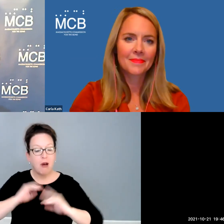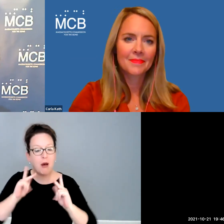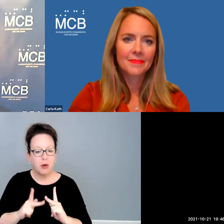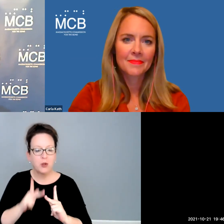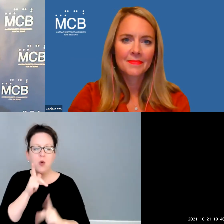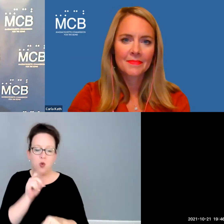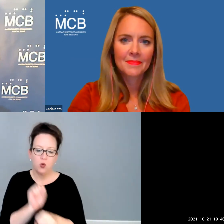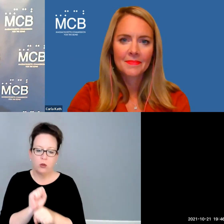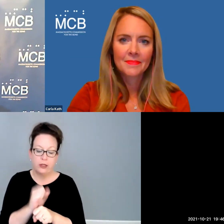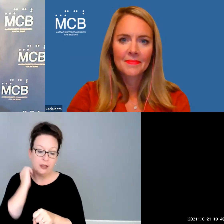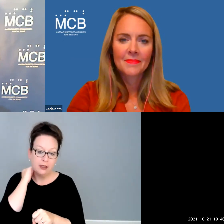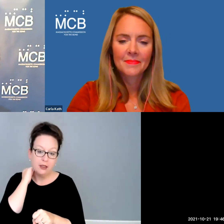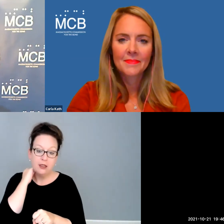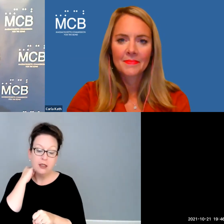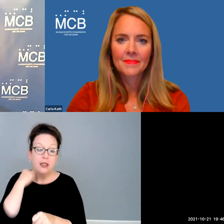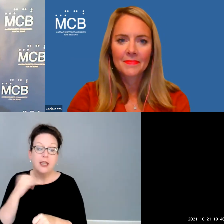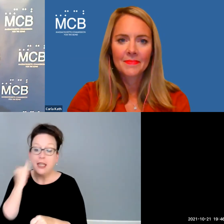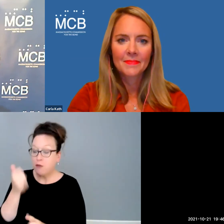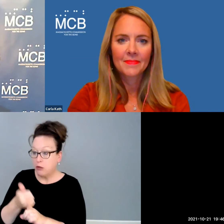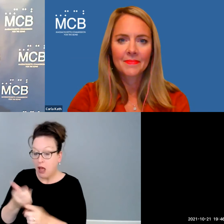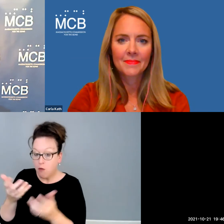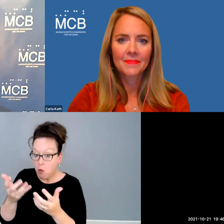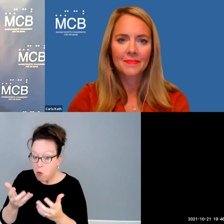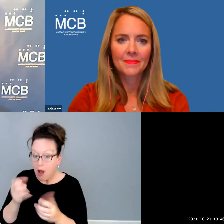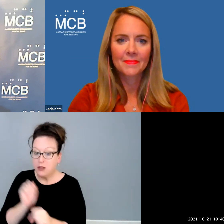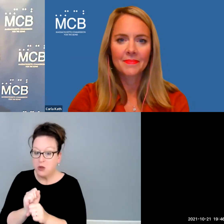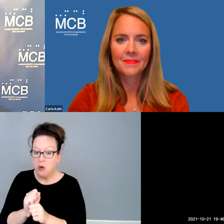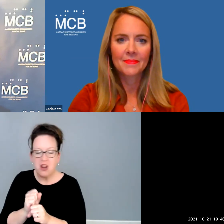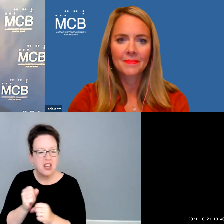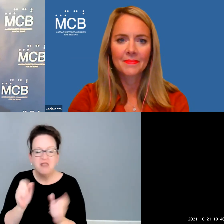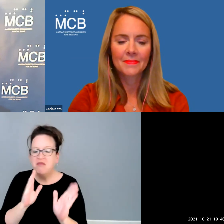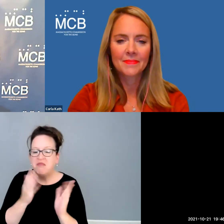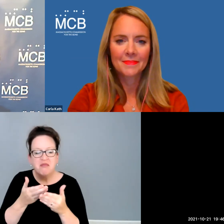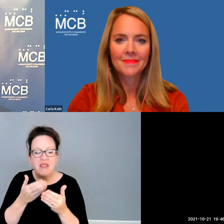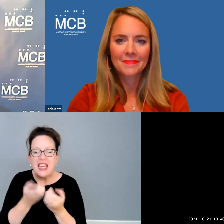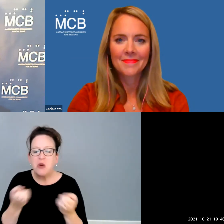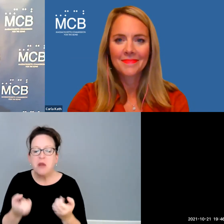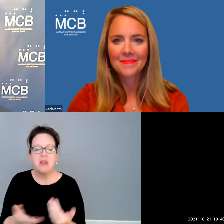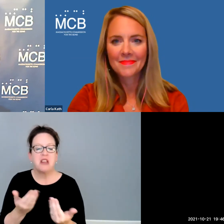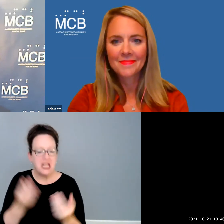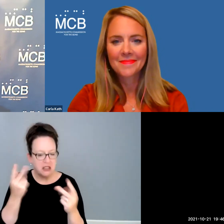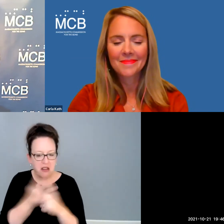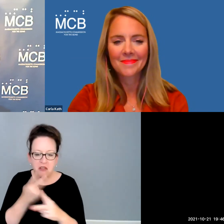If you want to work, we're not going to let things like devices get in the way of you working. We want to be able to provide those devices.